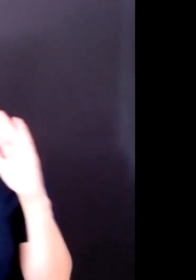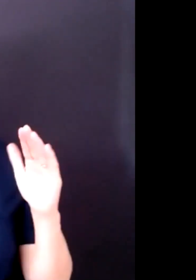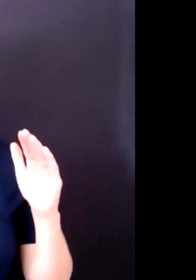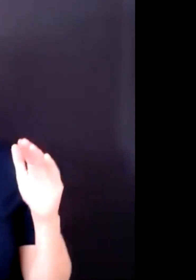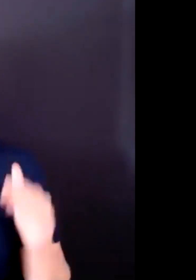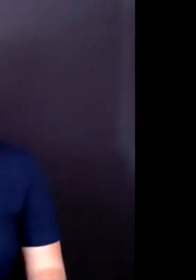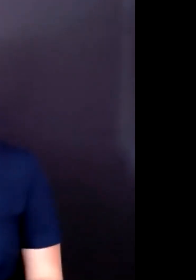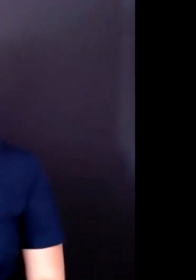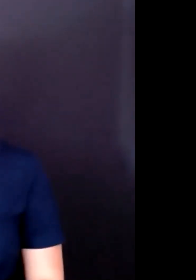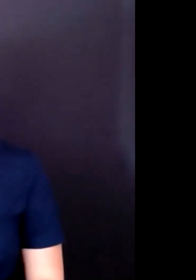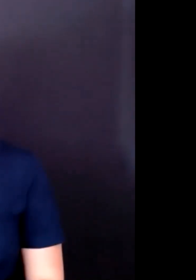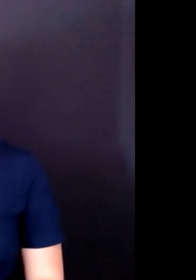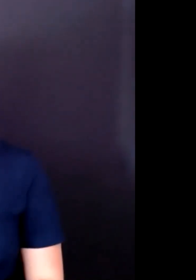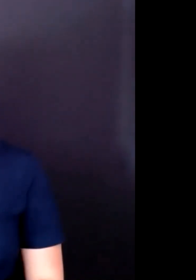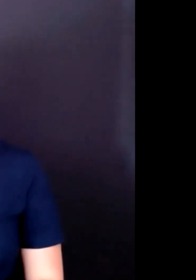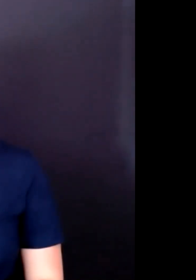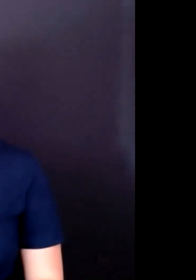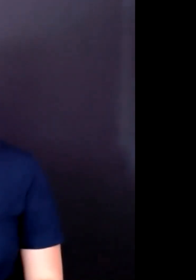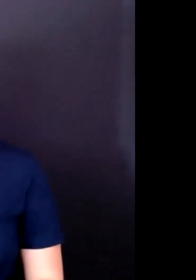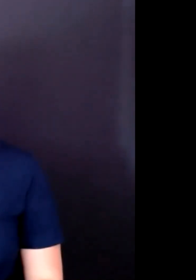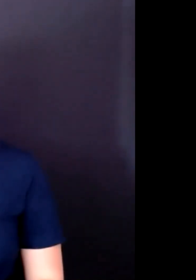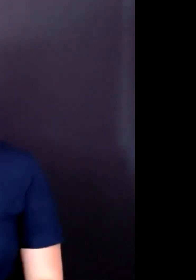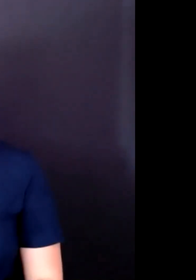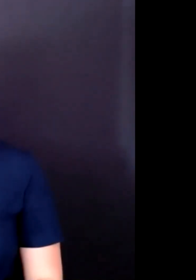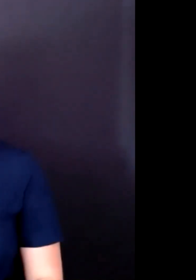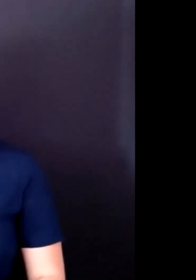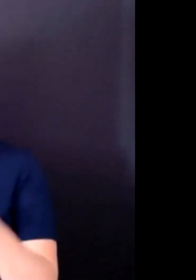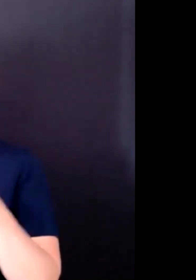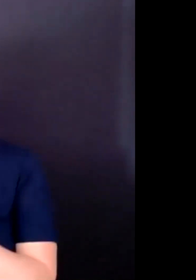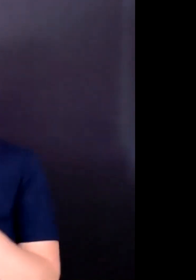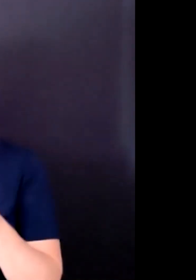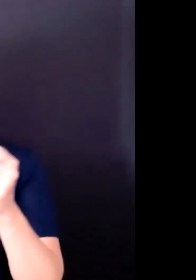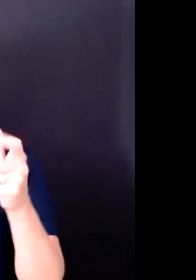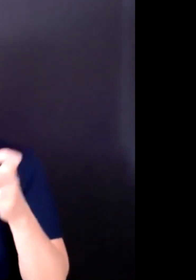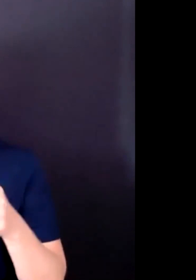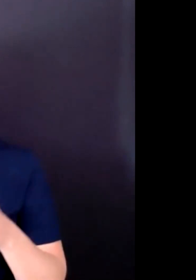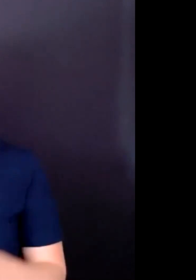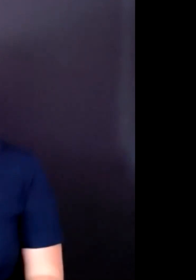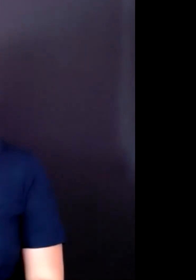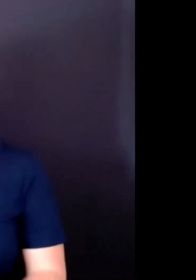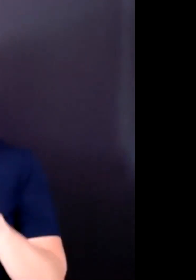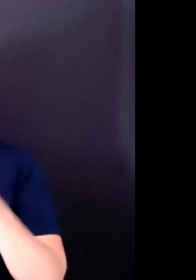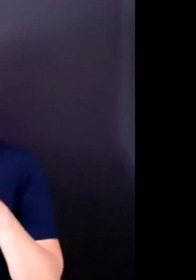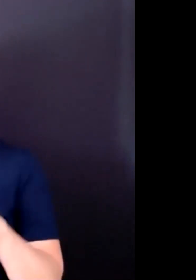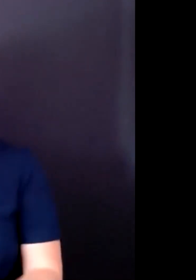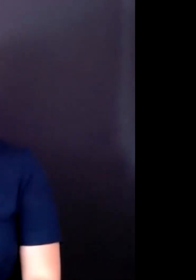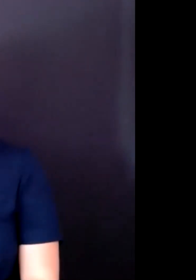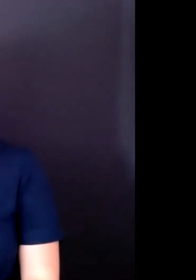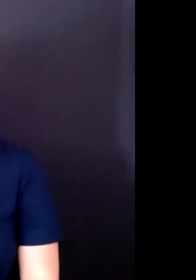McCauley. I'm the Executive Director of the Massachusetts Office on Disability. First of all, thank you, Naomi Goldberg. You